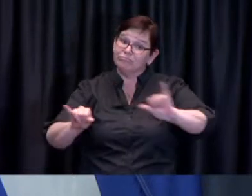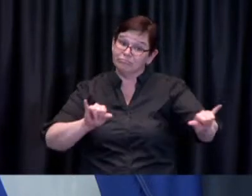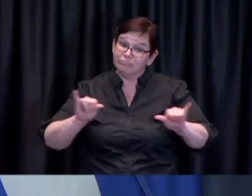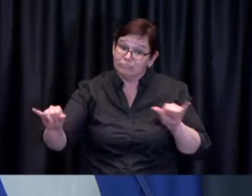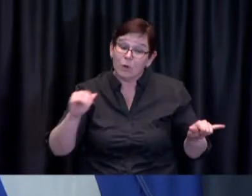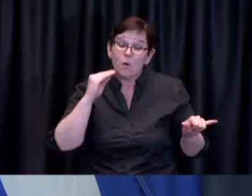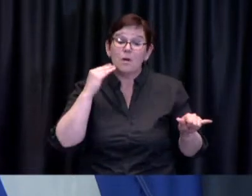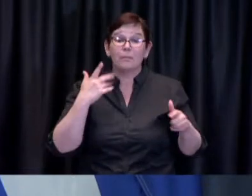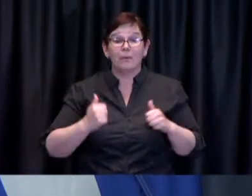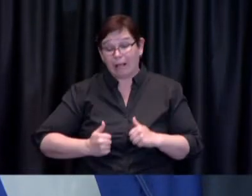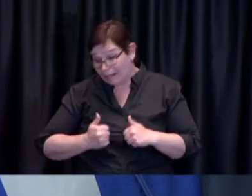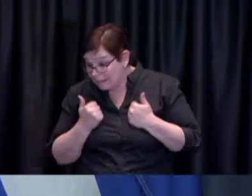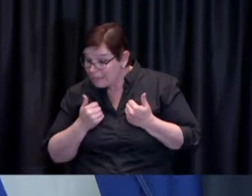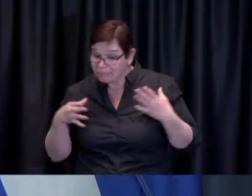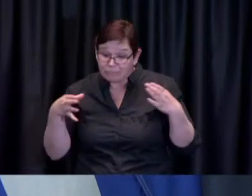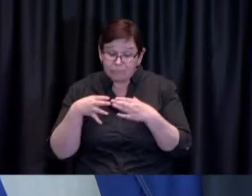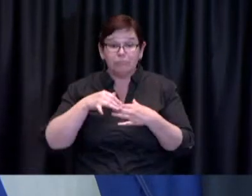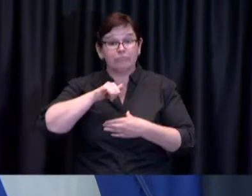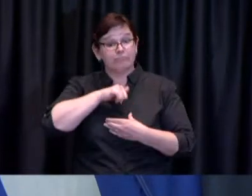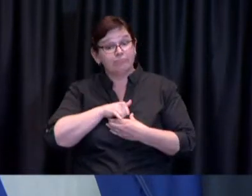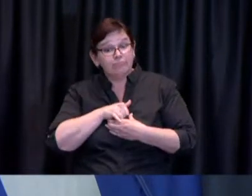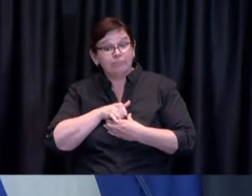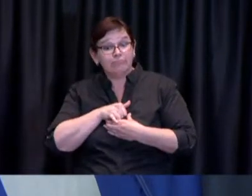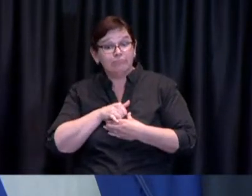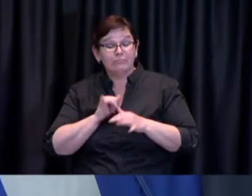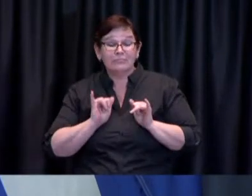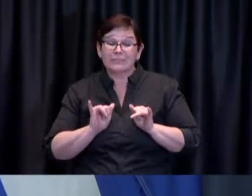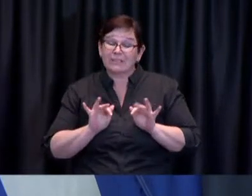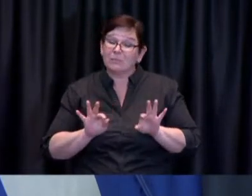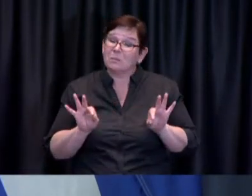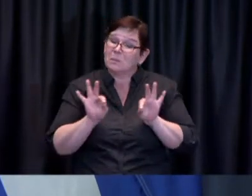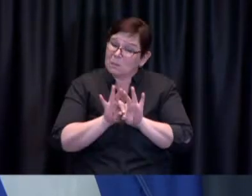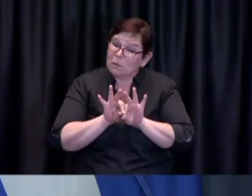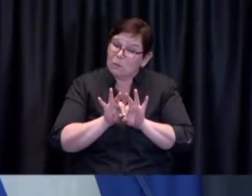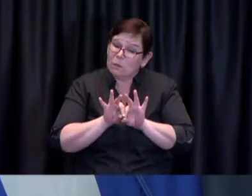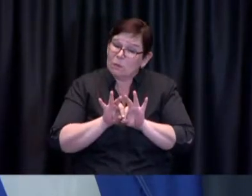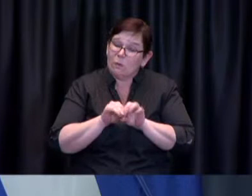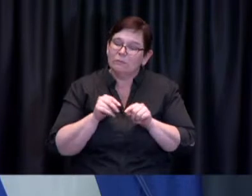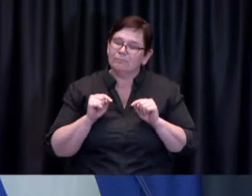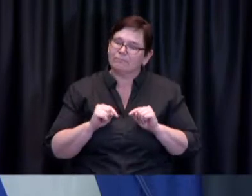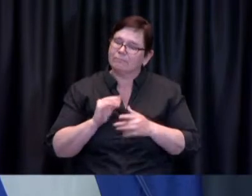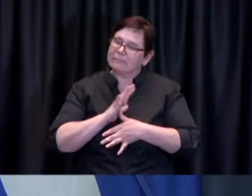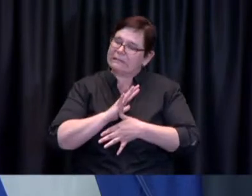to to keep it to that which is most essential at this point in time because that's extremely